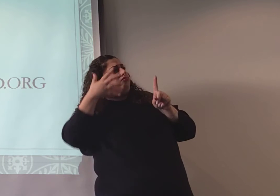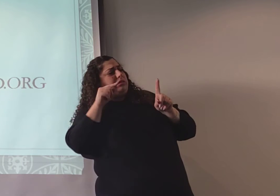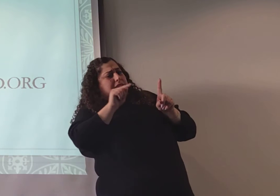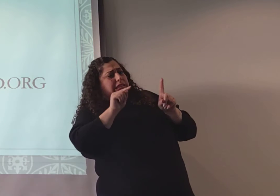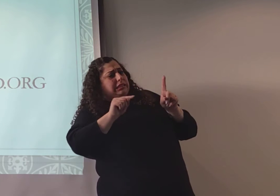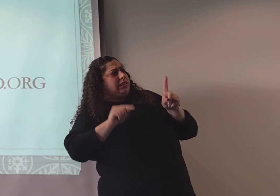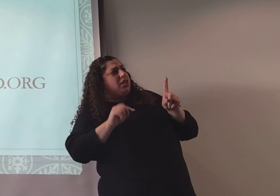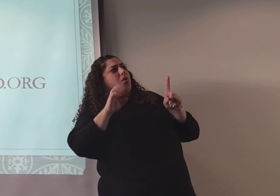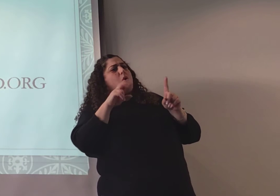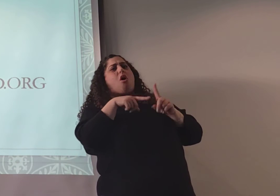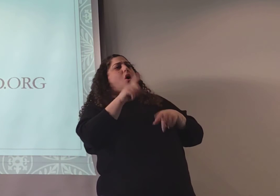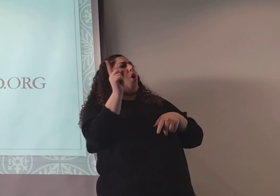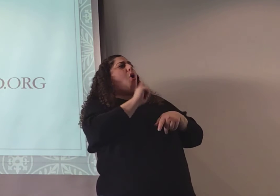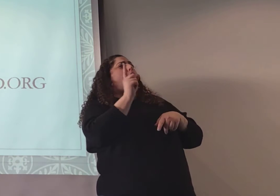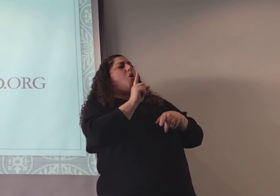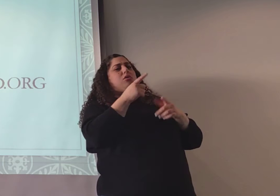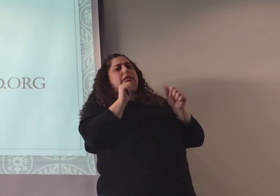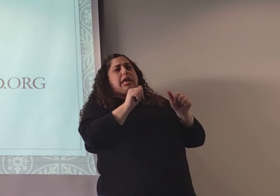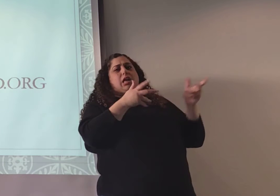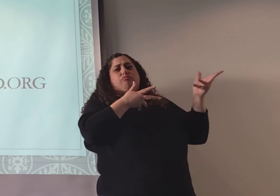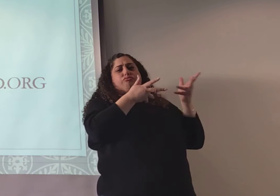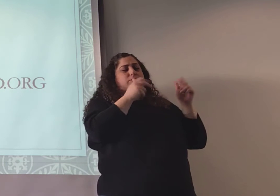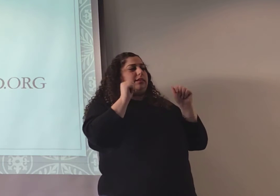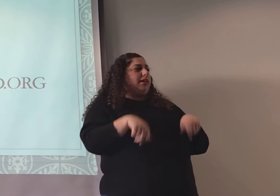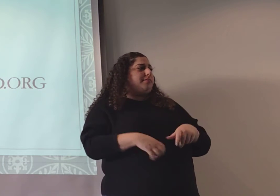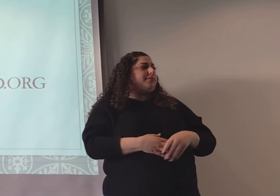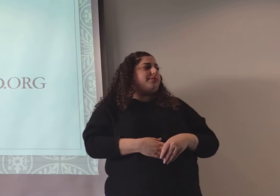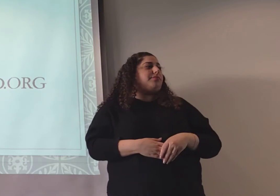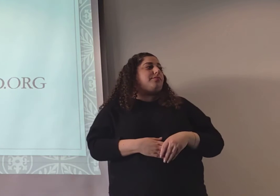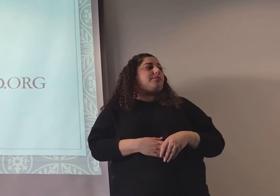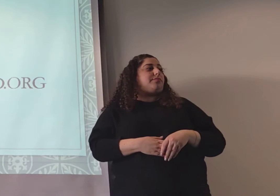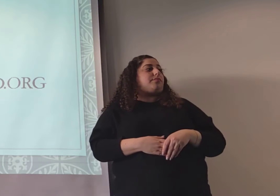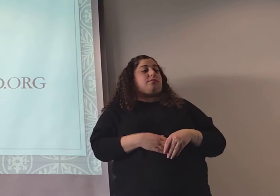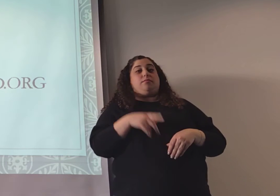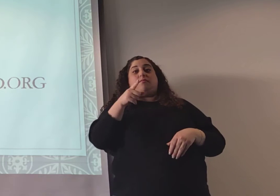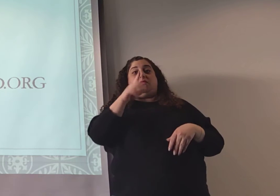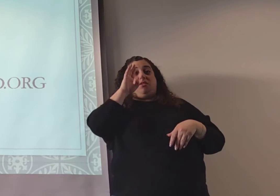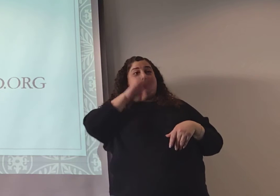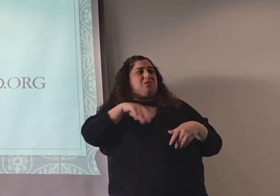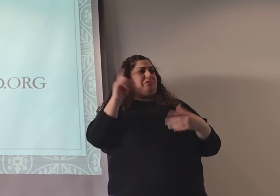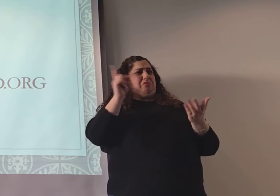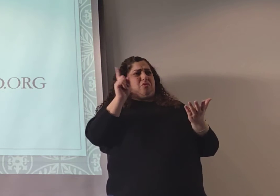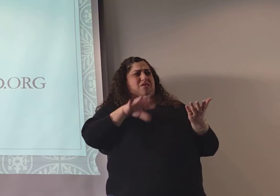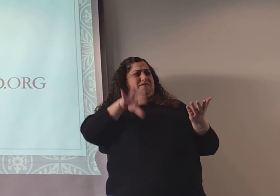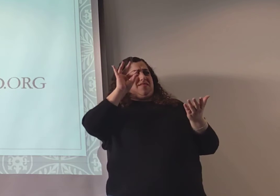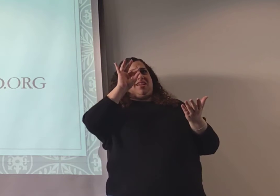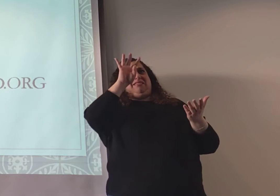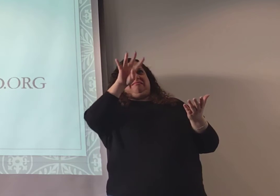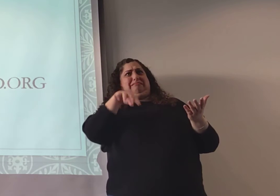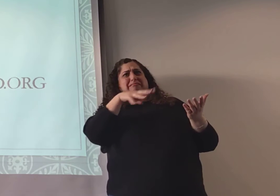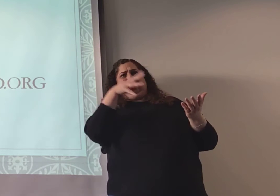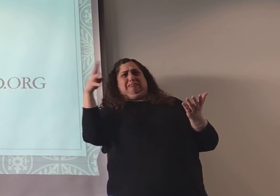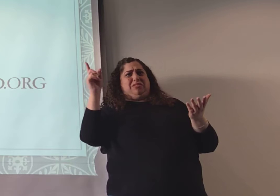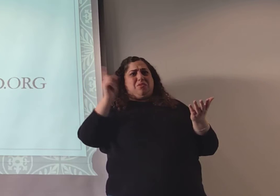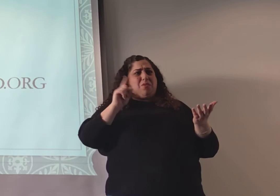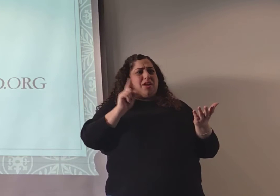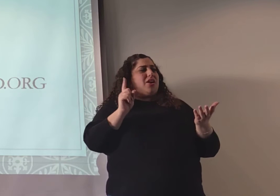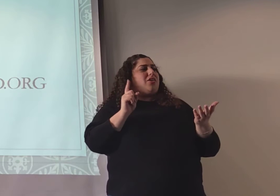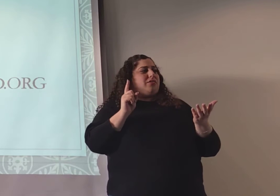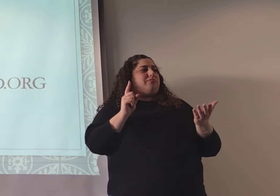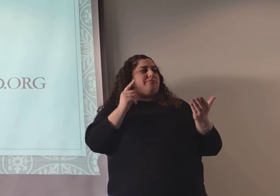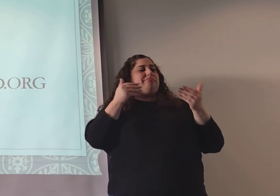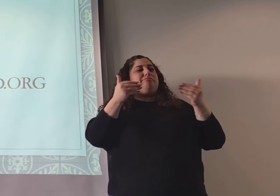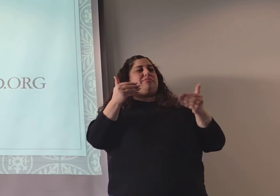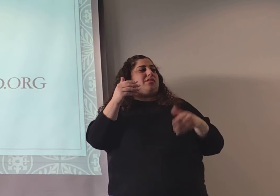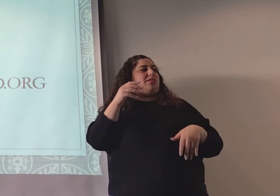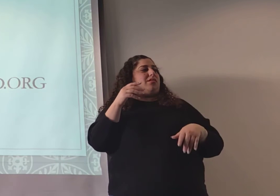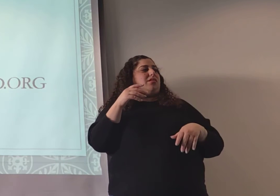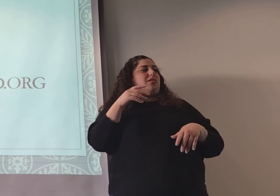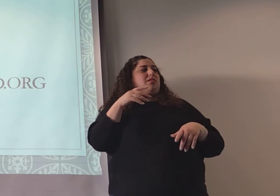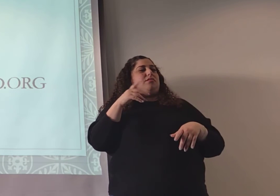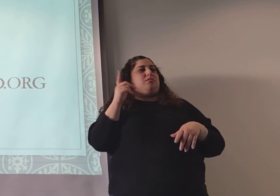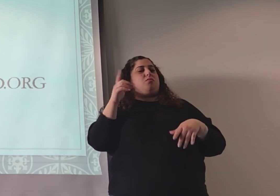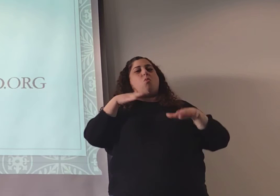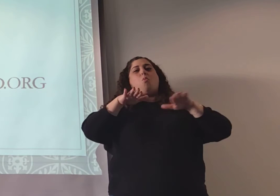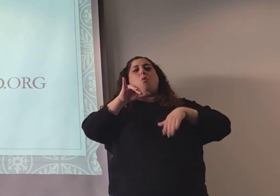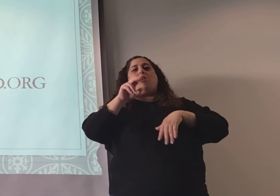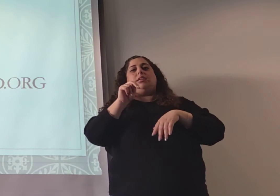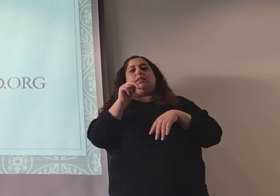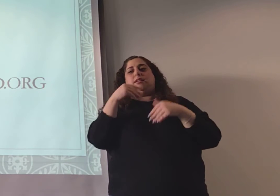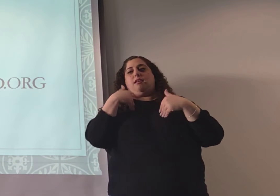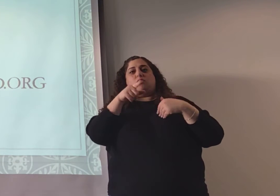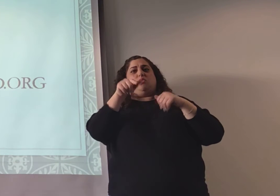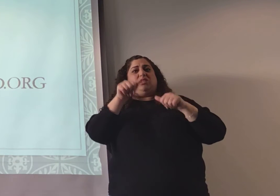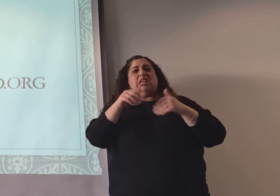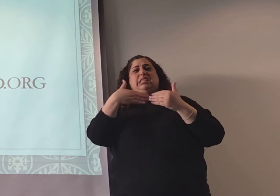And this is the website, www.housinghelpsd.org this is the San Diego Eviction Prevention Collaborative.